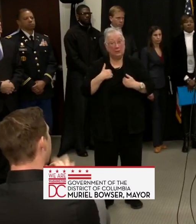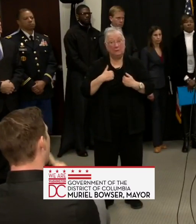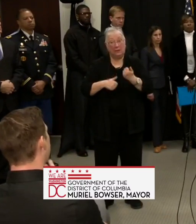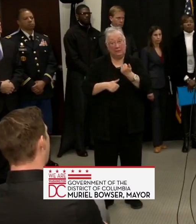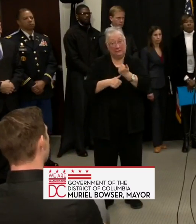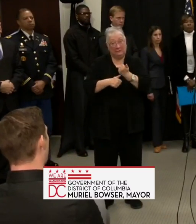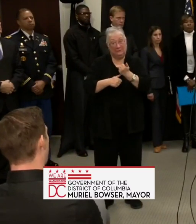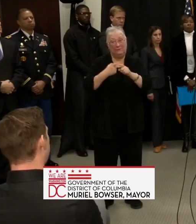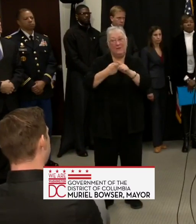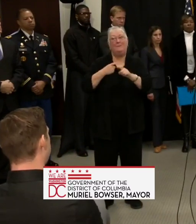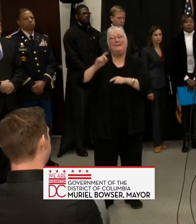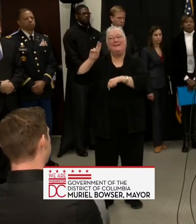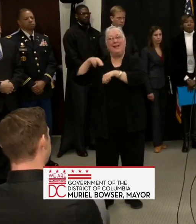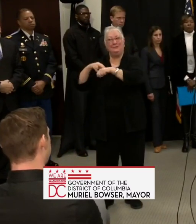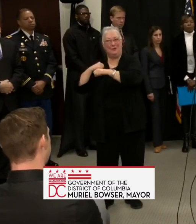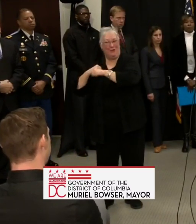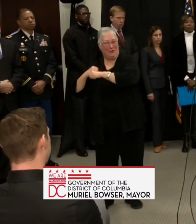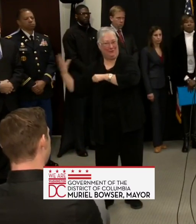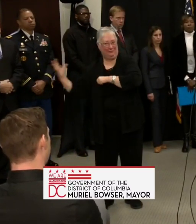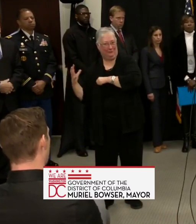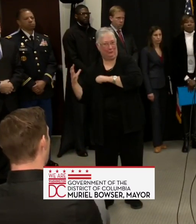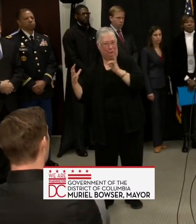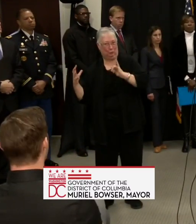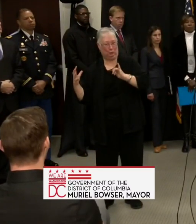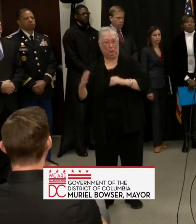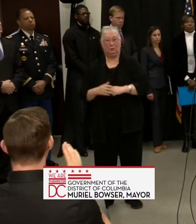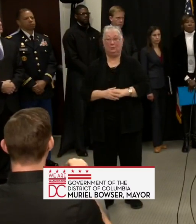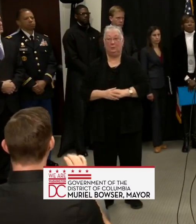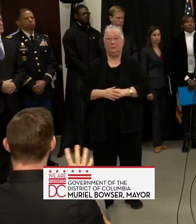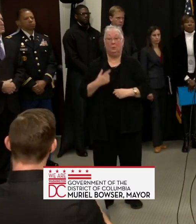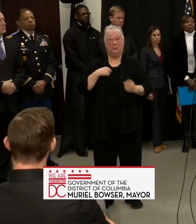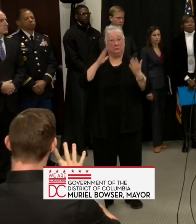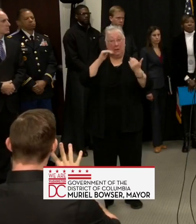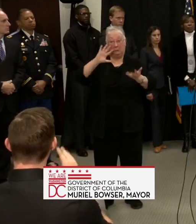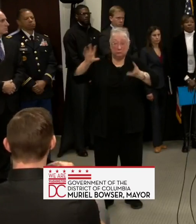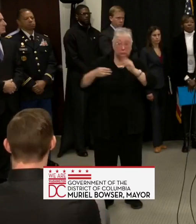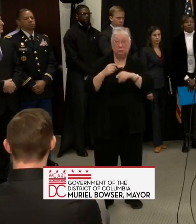GUARD AND WE EXPECT 5,000 GUARDSMEN TO HELP US IN DOWNTOWN